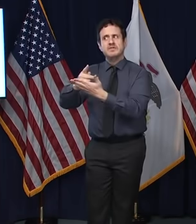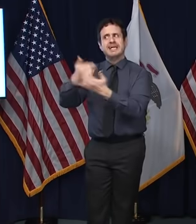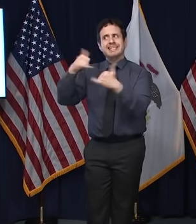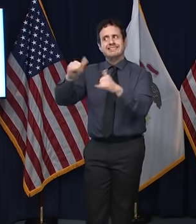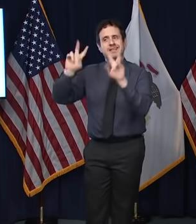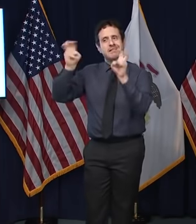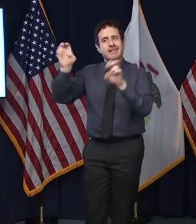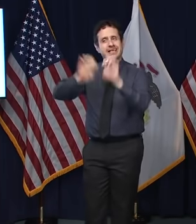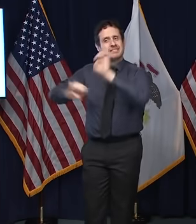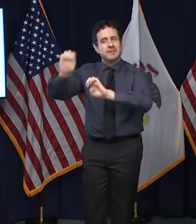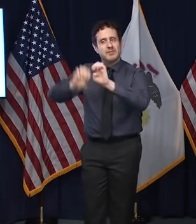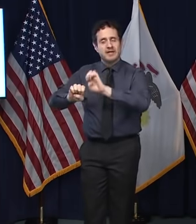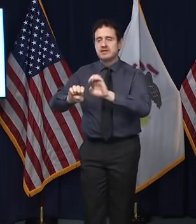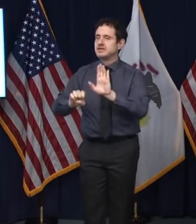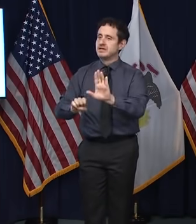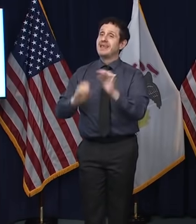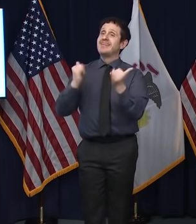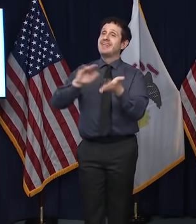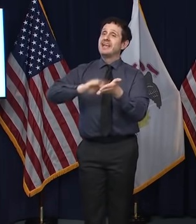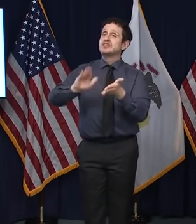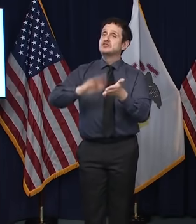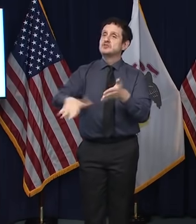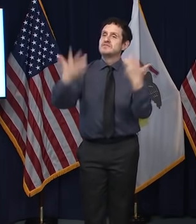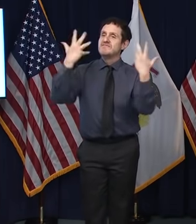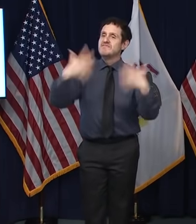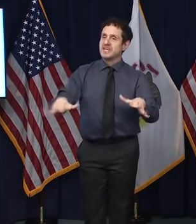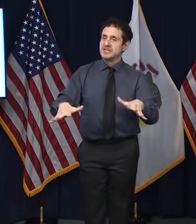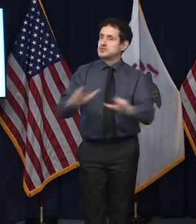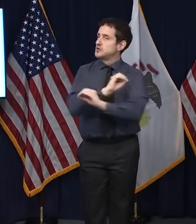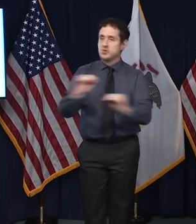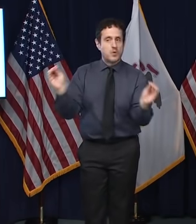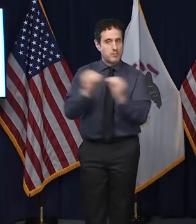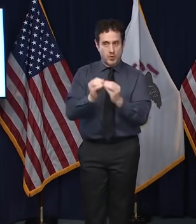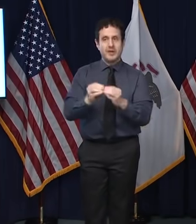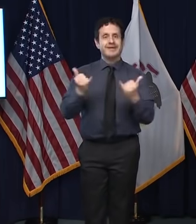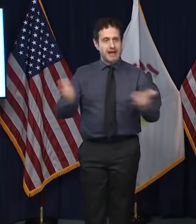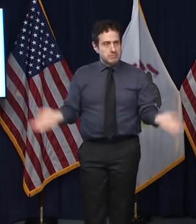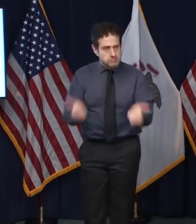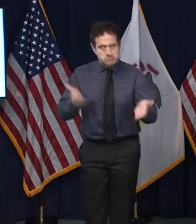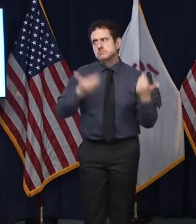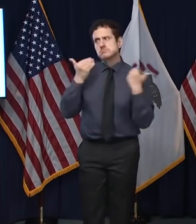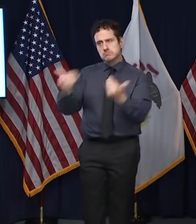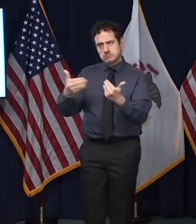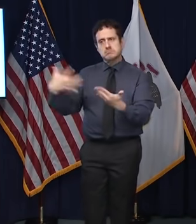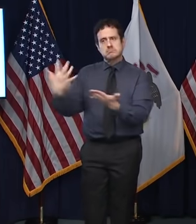been approved or was quote